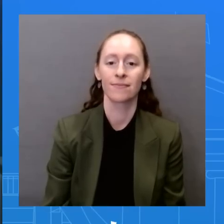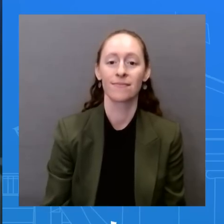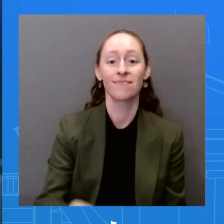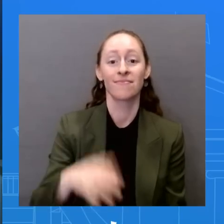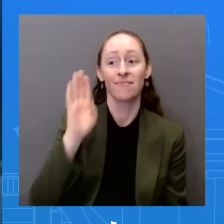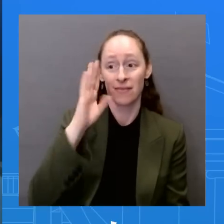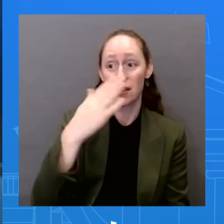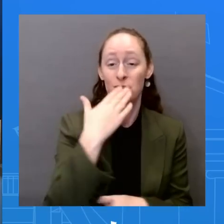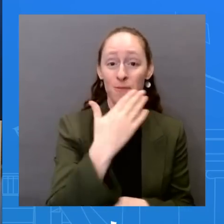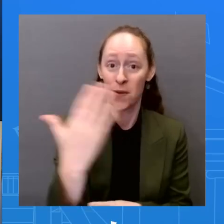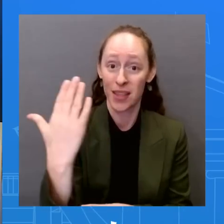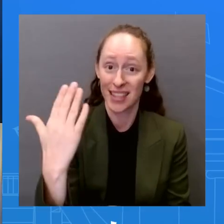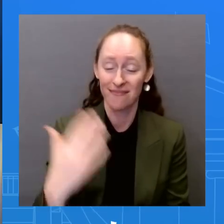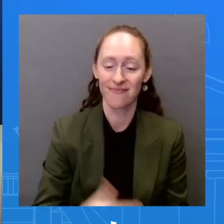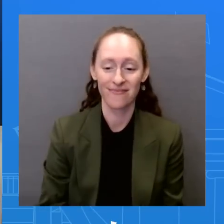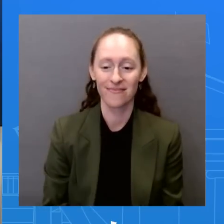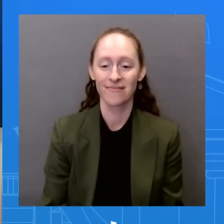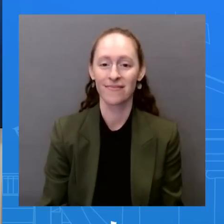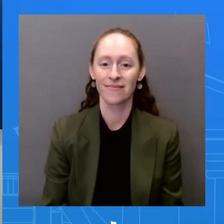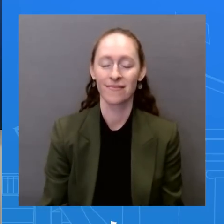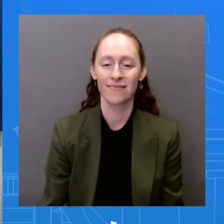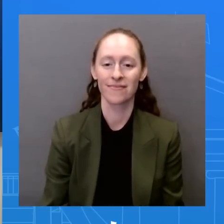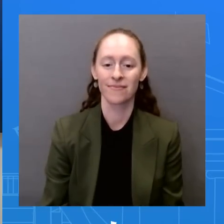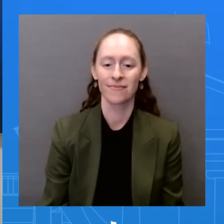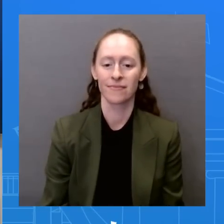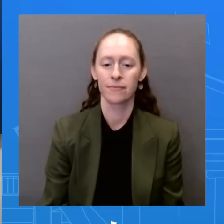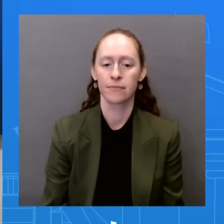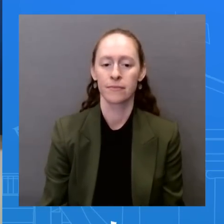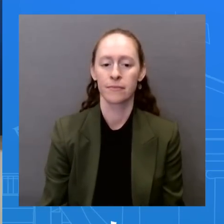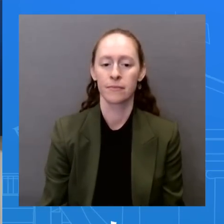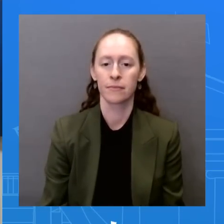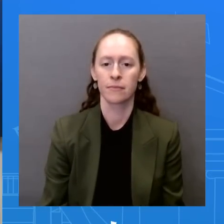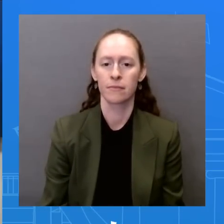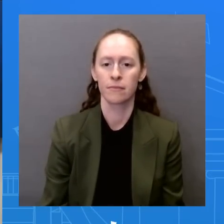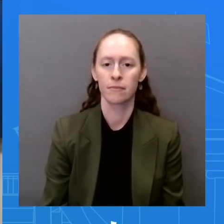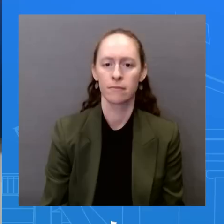We wanted to provide an update on the progress we're making in fighting the monkeypox outbreak.